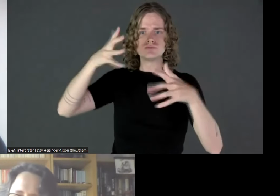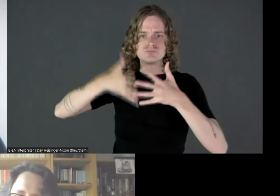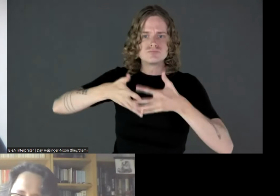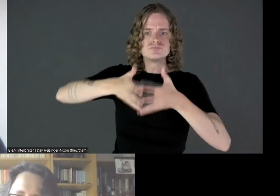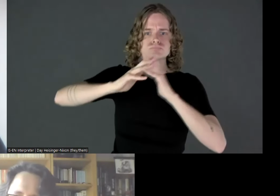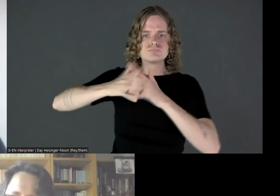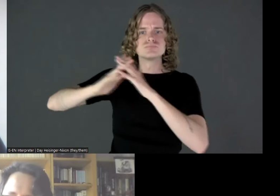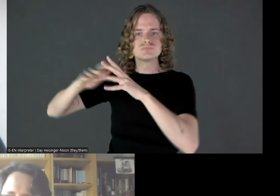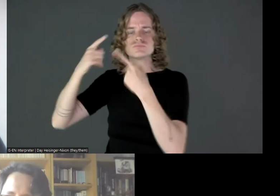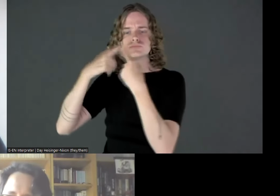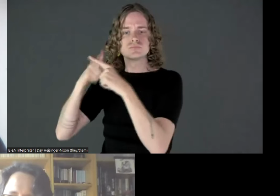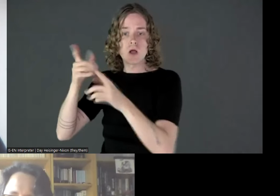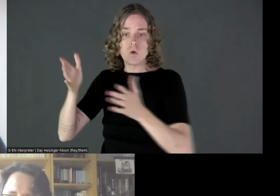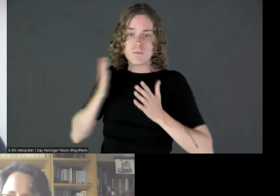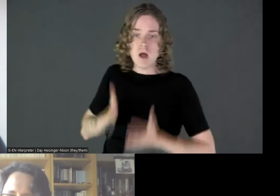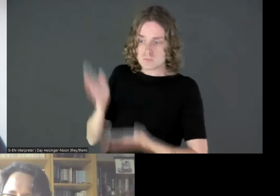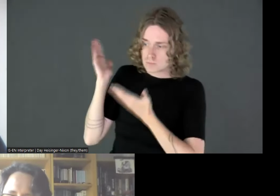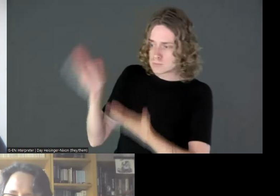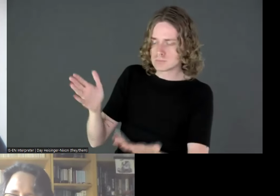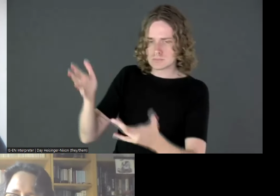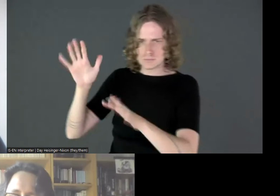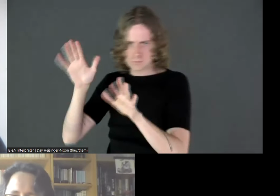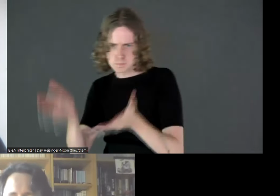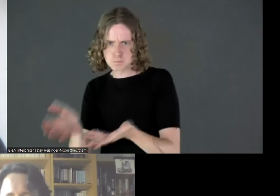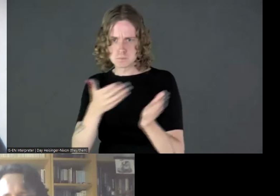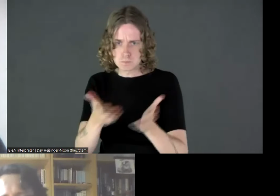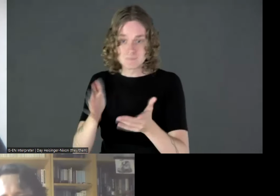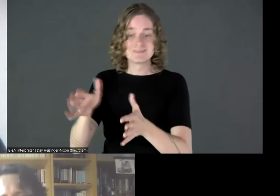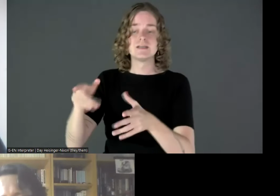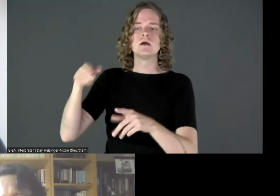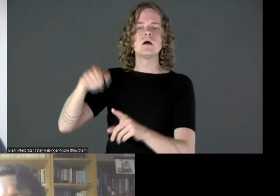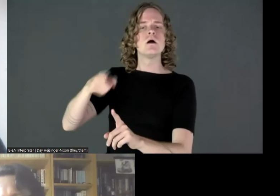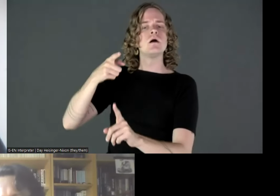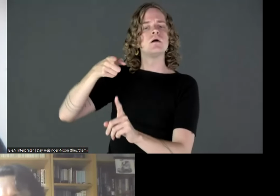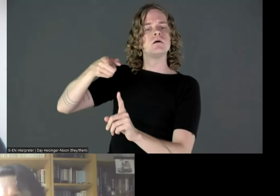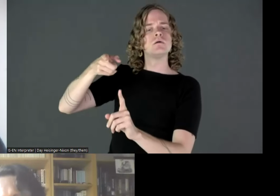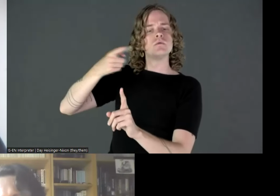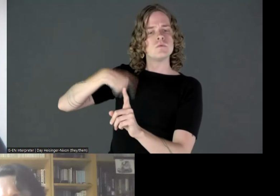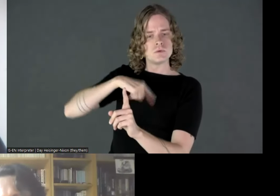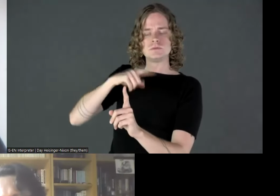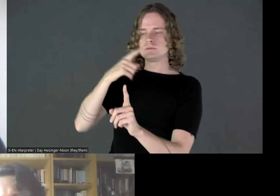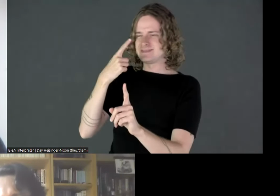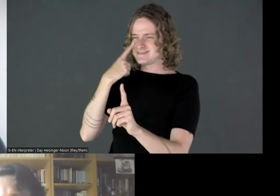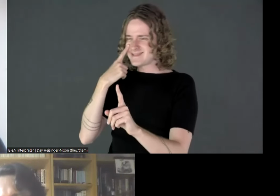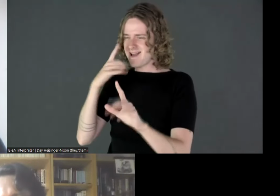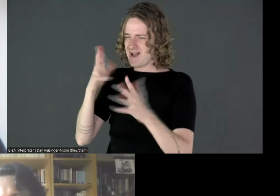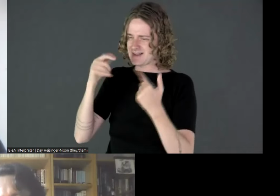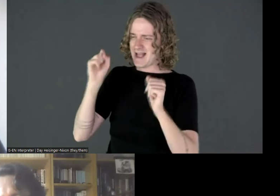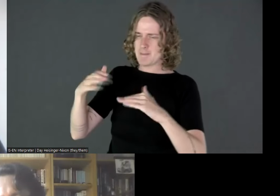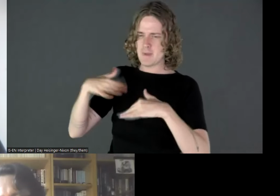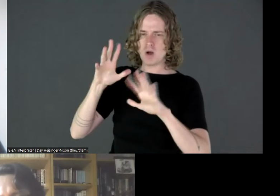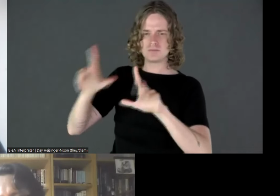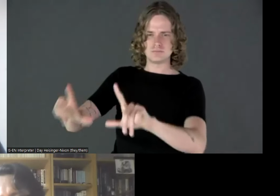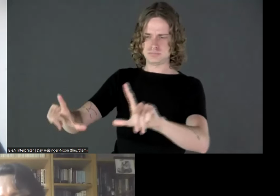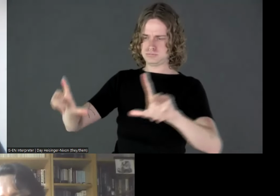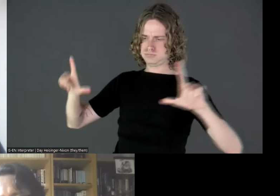response and how we can really localize technical support. It's a pilot that will end at the end of